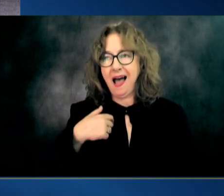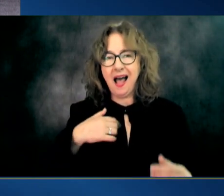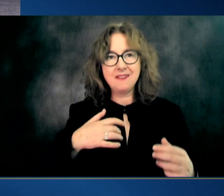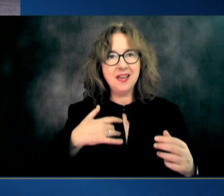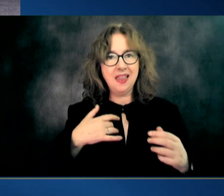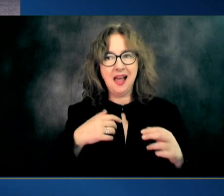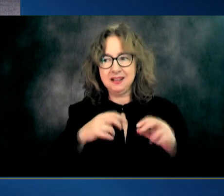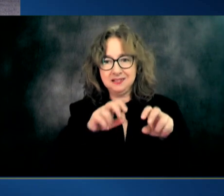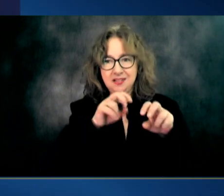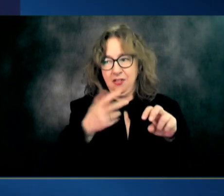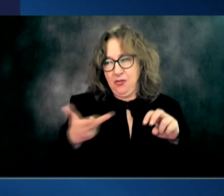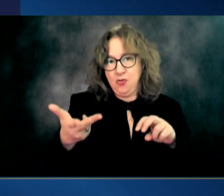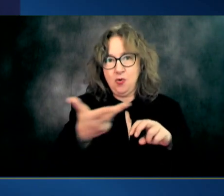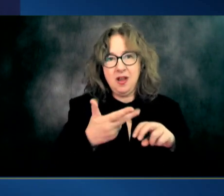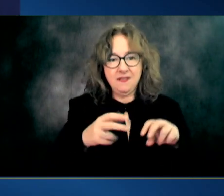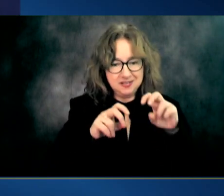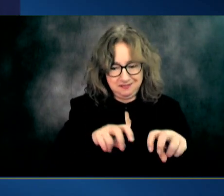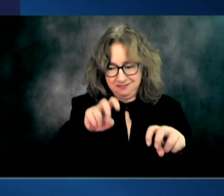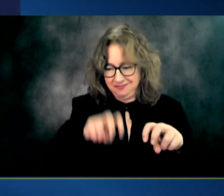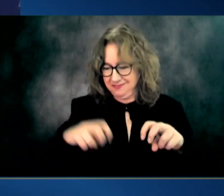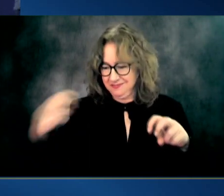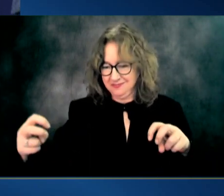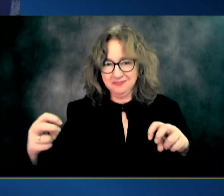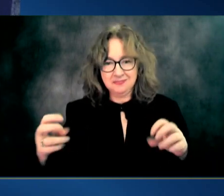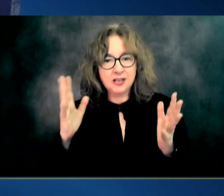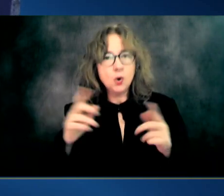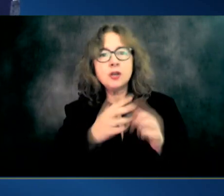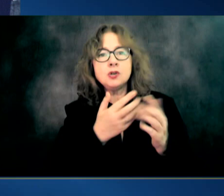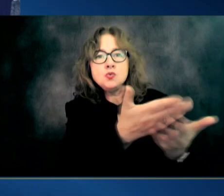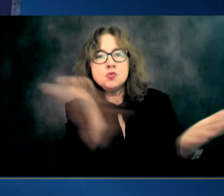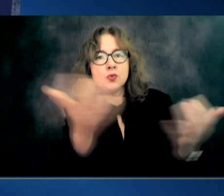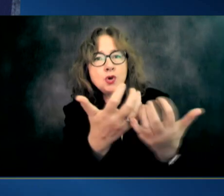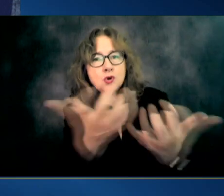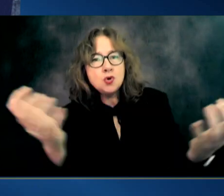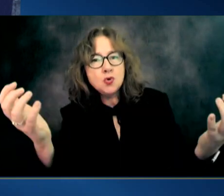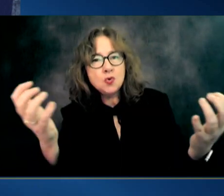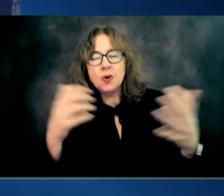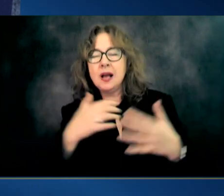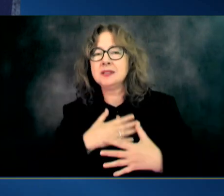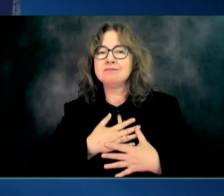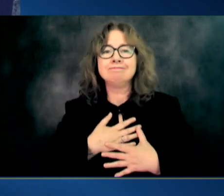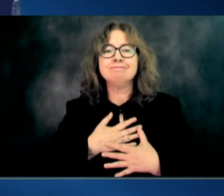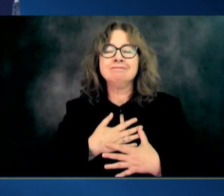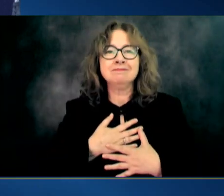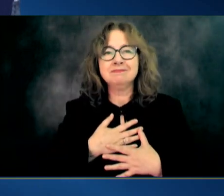to you is a beautiful step. You know, once I found out that this was happening,